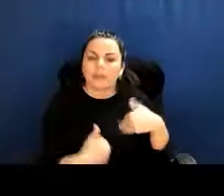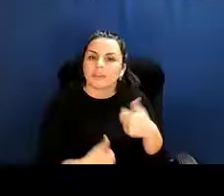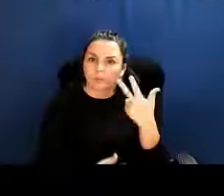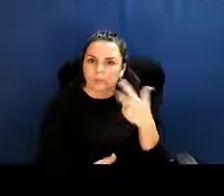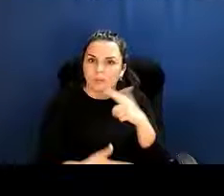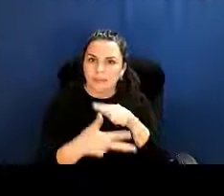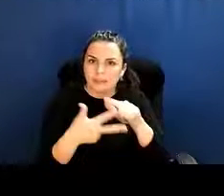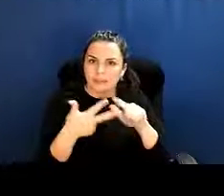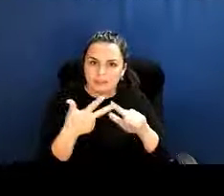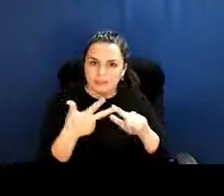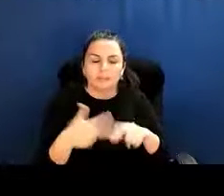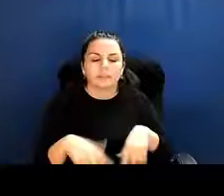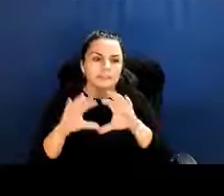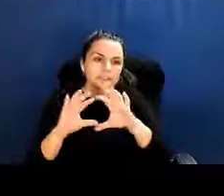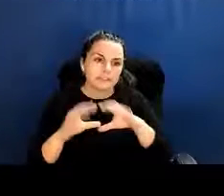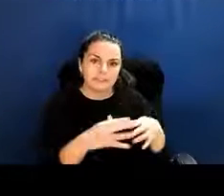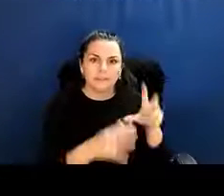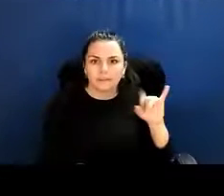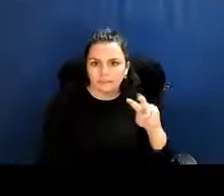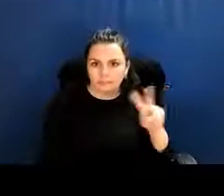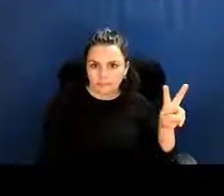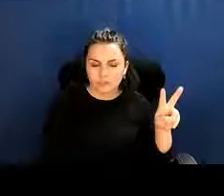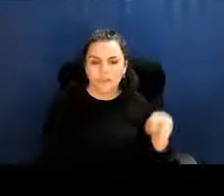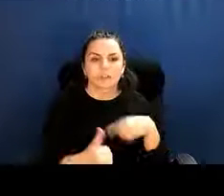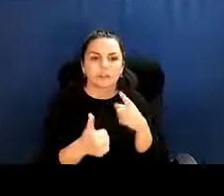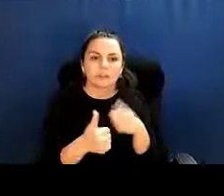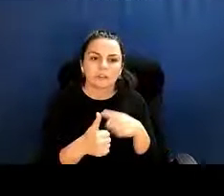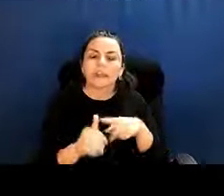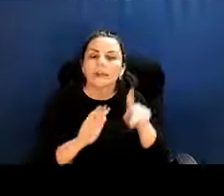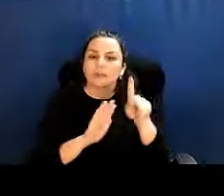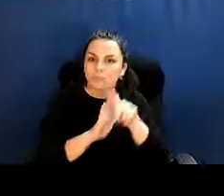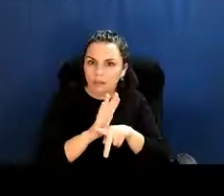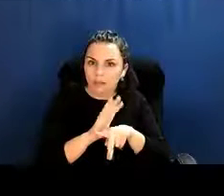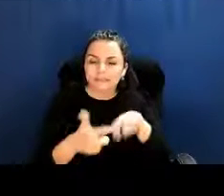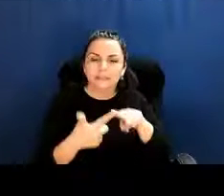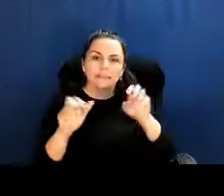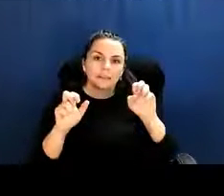Division of Education. That's where I came from. And the Division of Compliance Oversight.